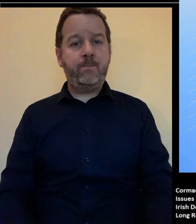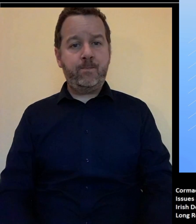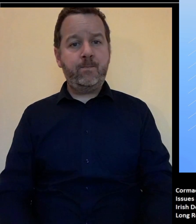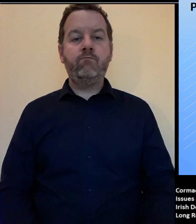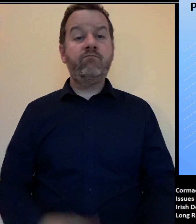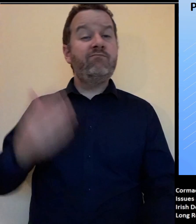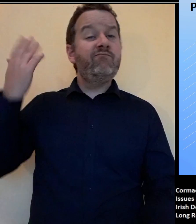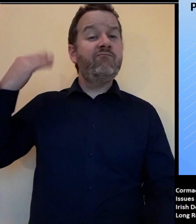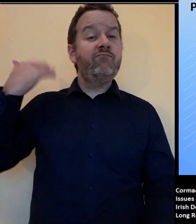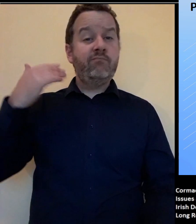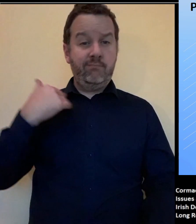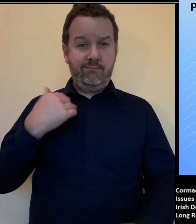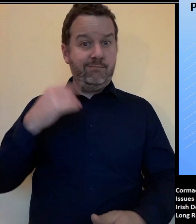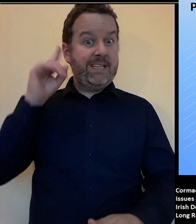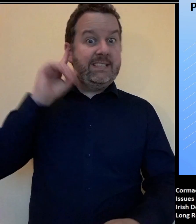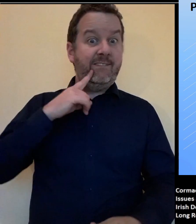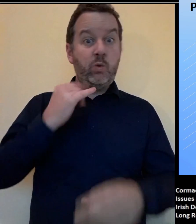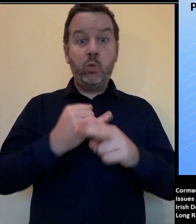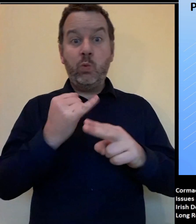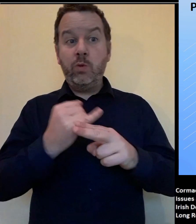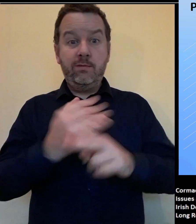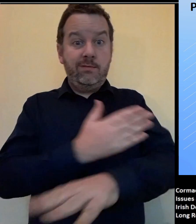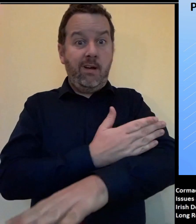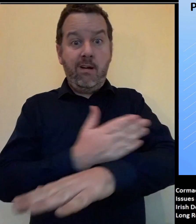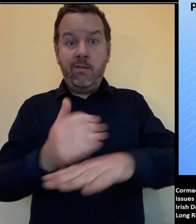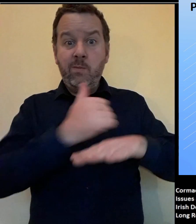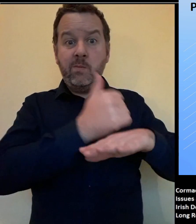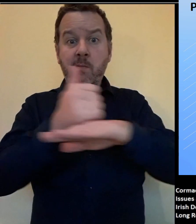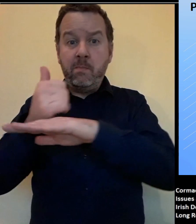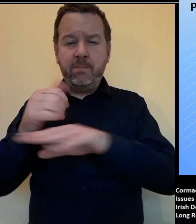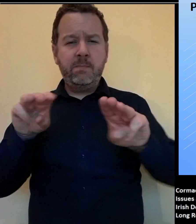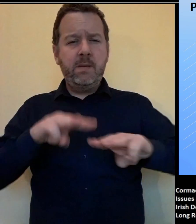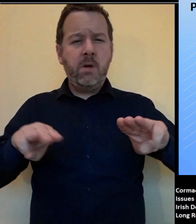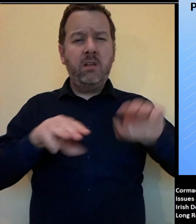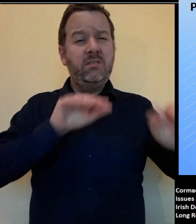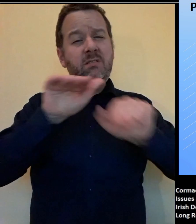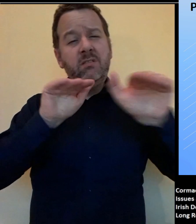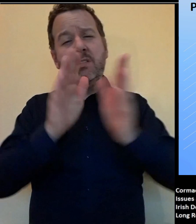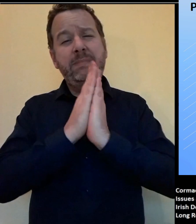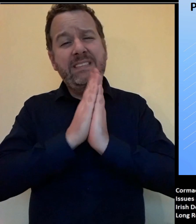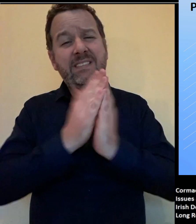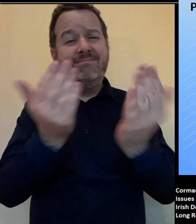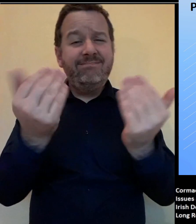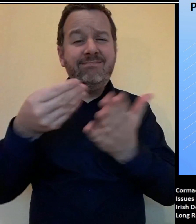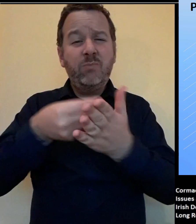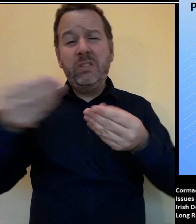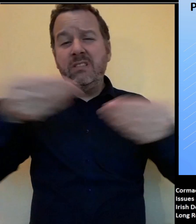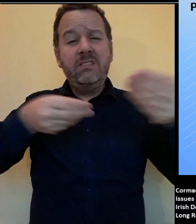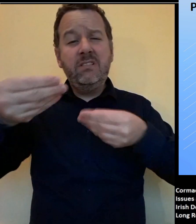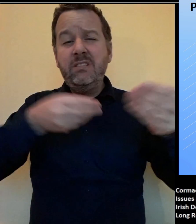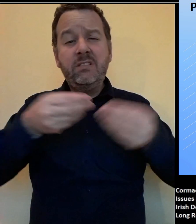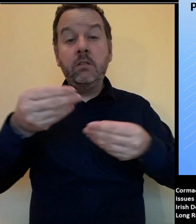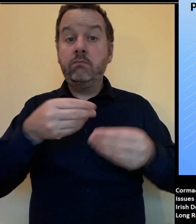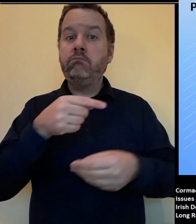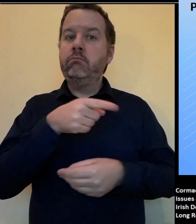Early campaigners for deaf education would often point out